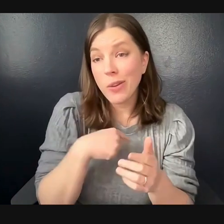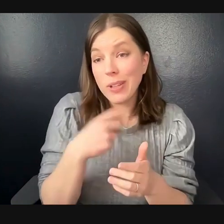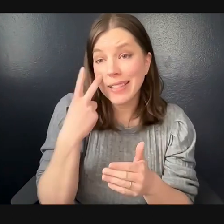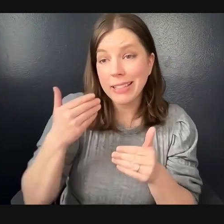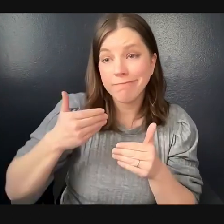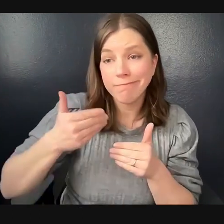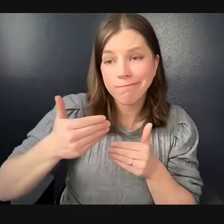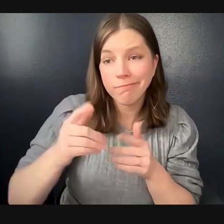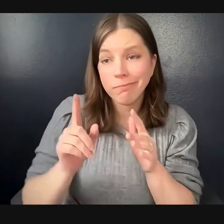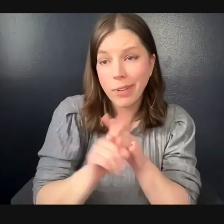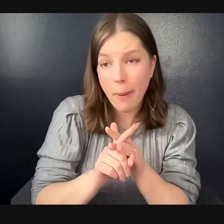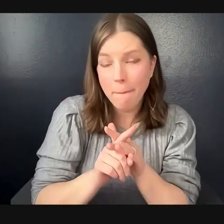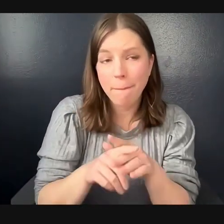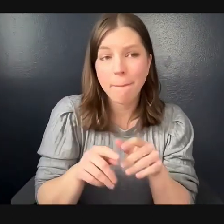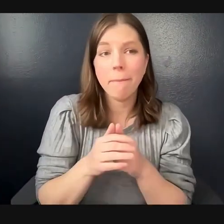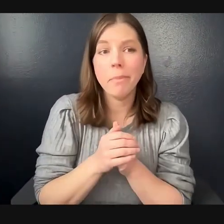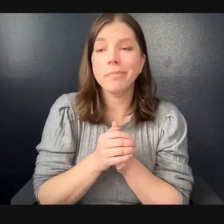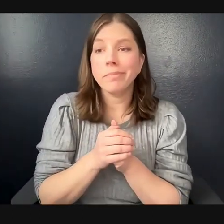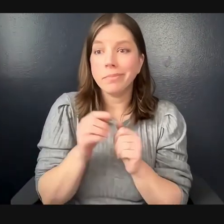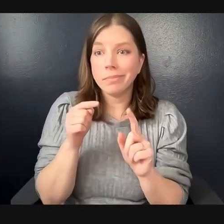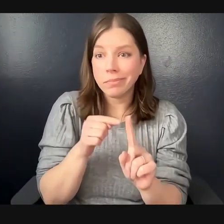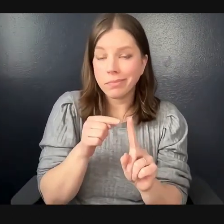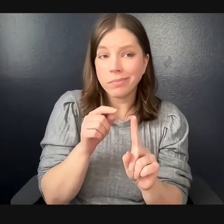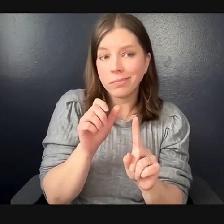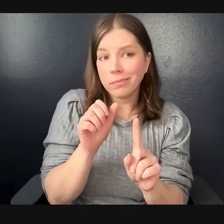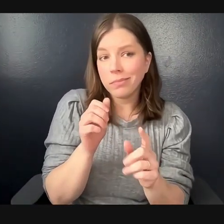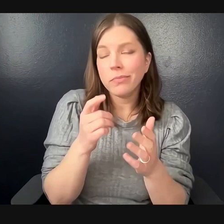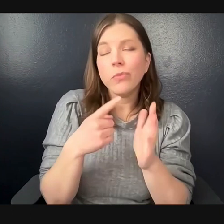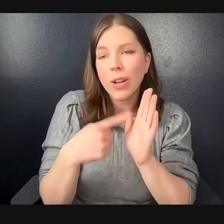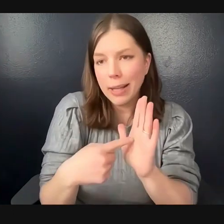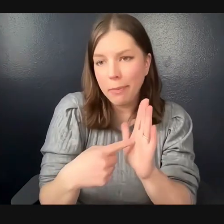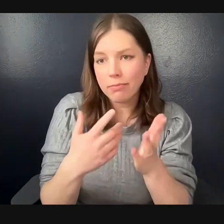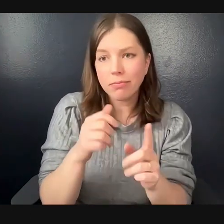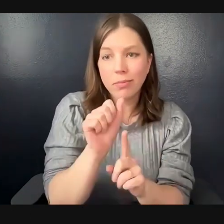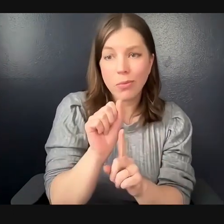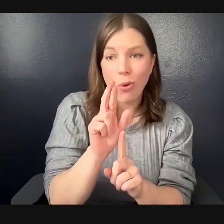So here's another scenario. This is something we see come up in our office often.